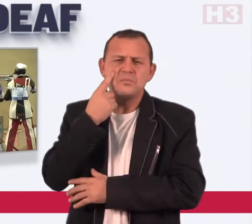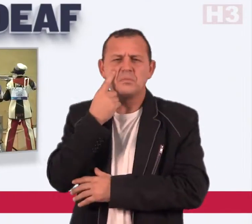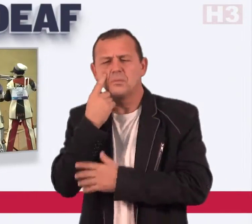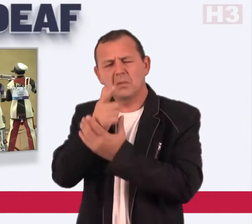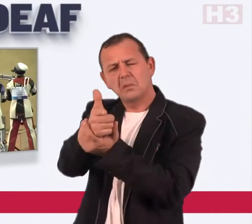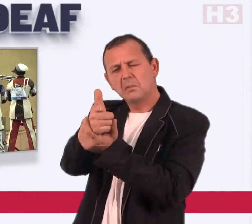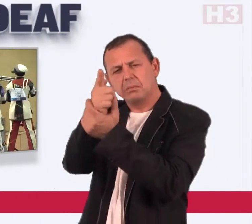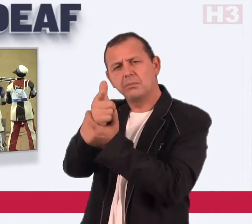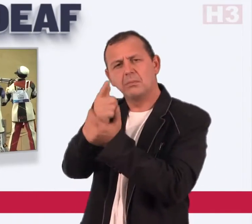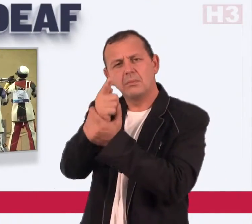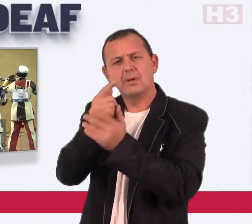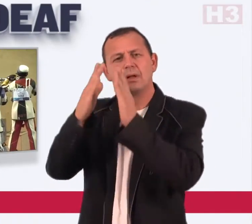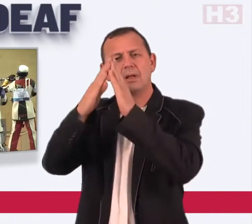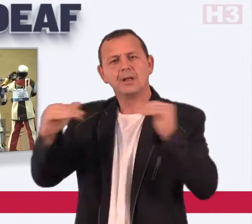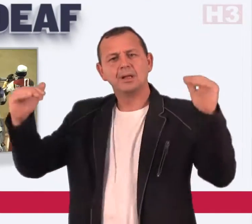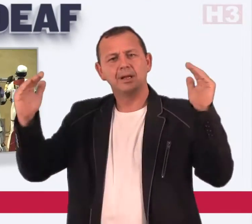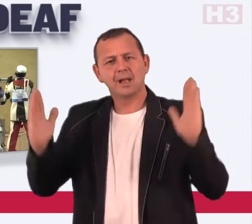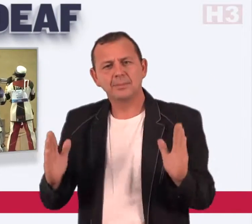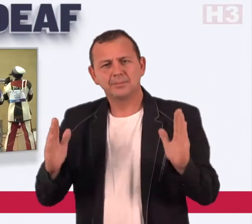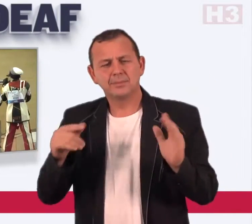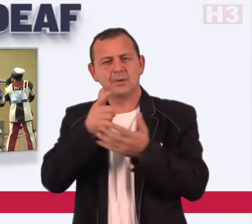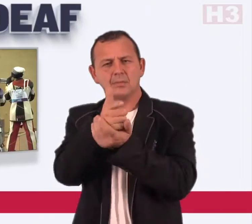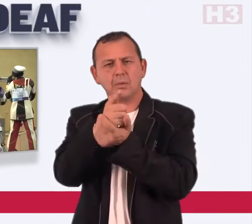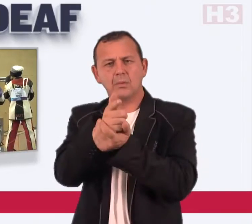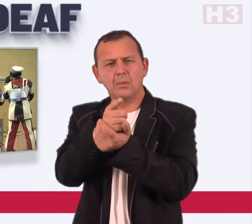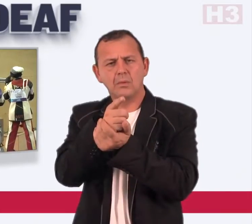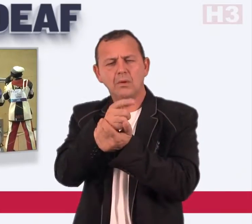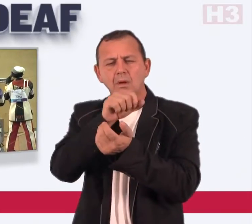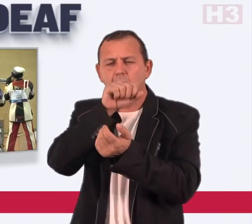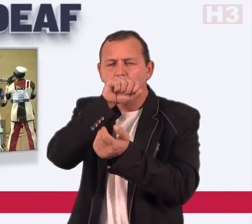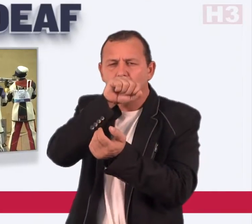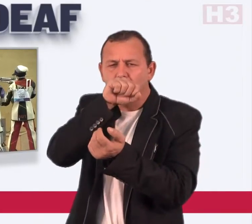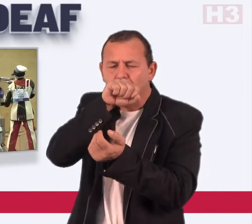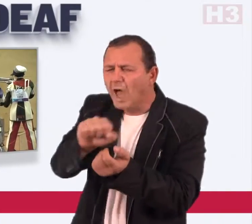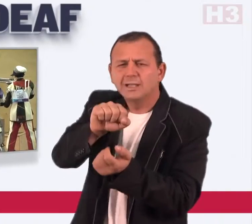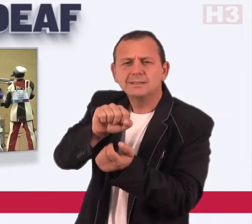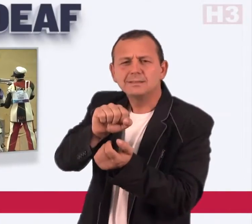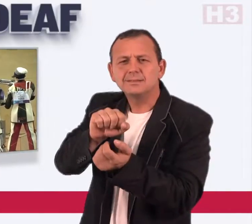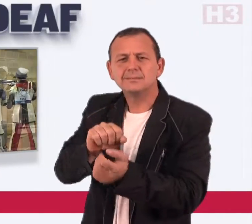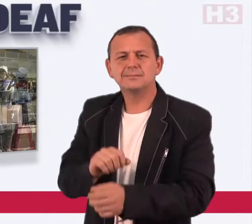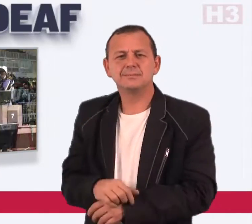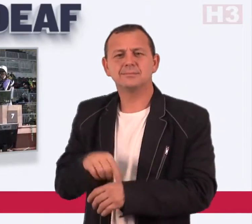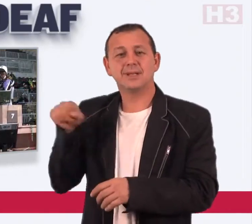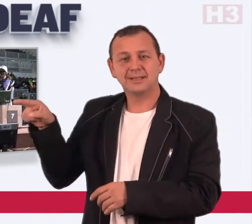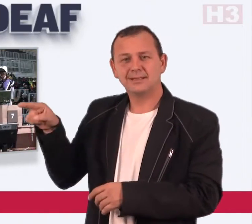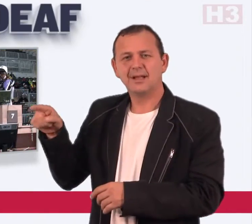shooting at a camp and got hooked.